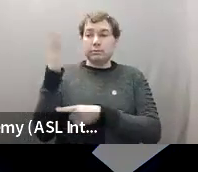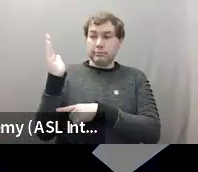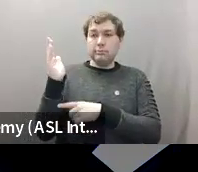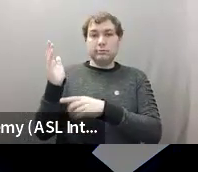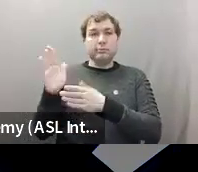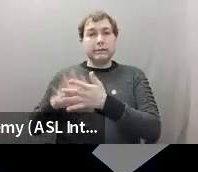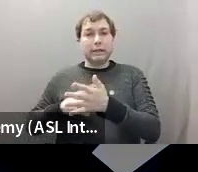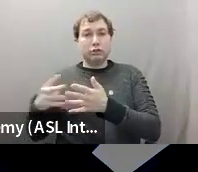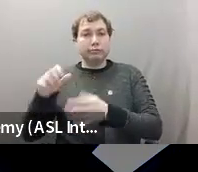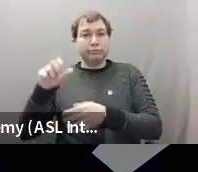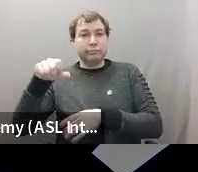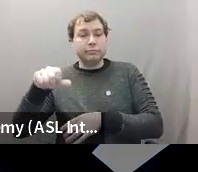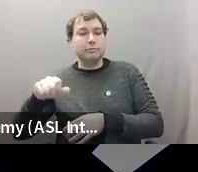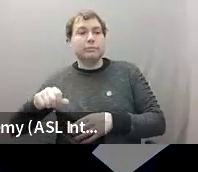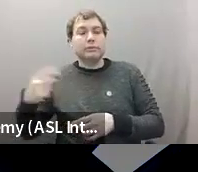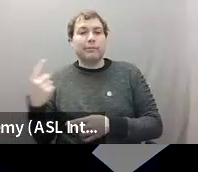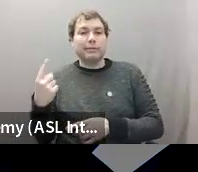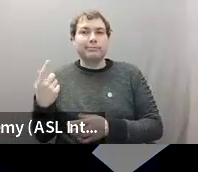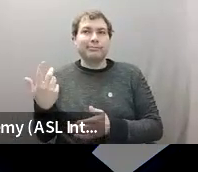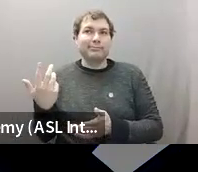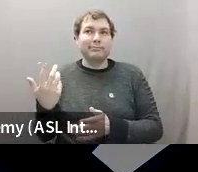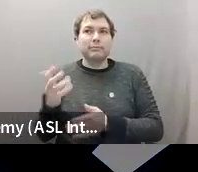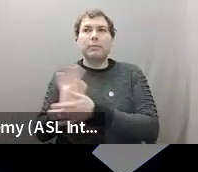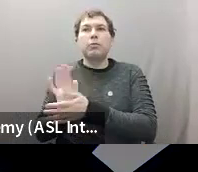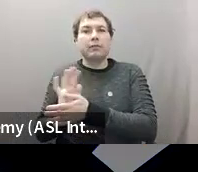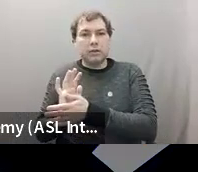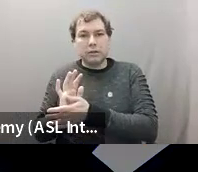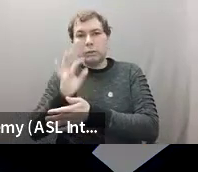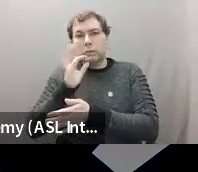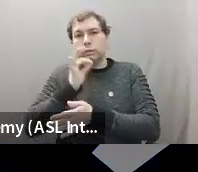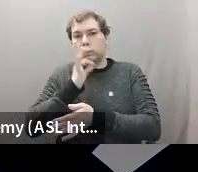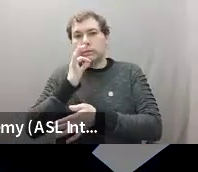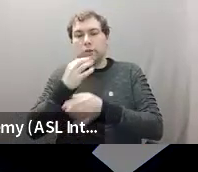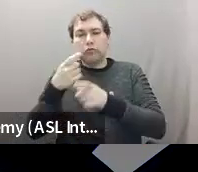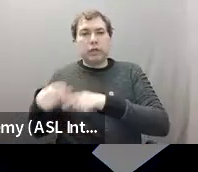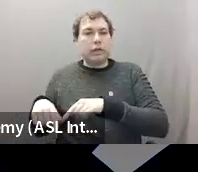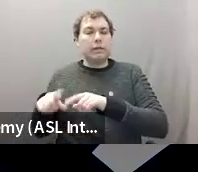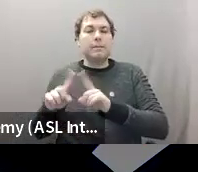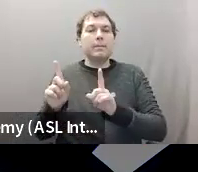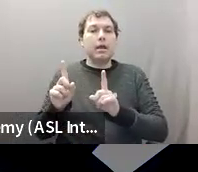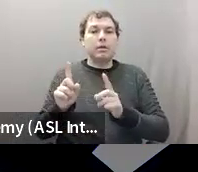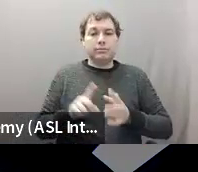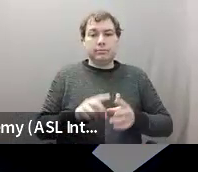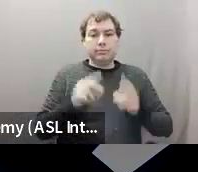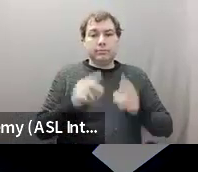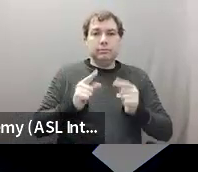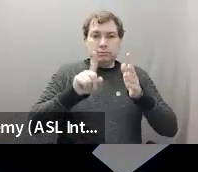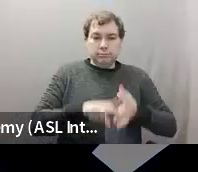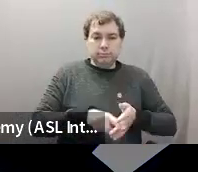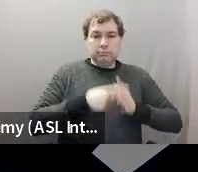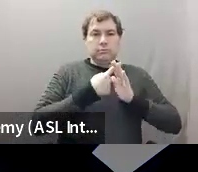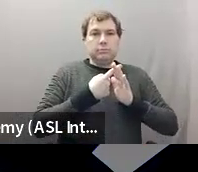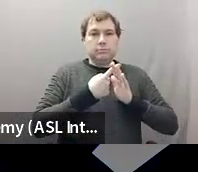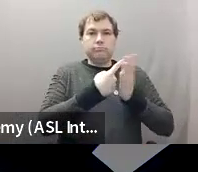Lynnie Downum-Hanzal: or, you know, something like a a movie getting ready to be shown. But then, in the beginning of the Peer support group, we start talking, and